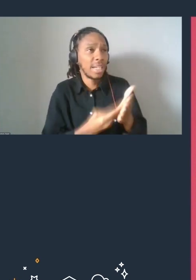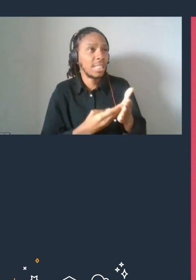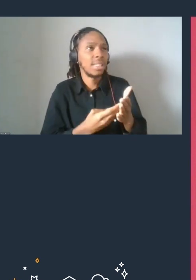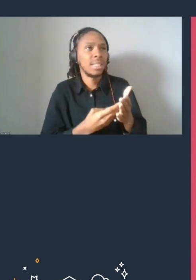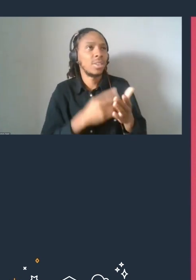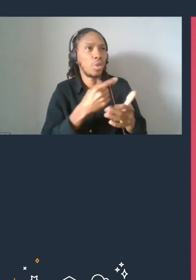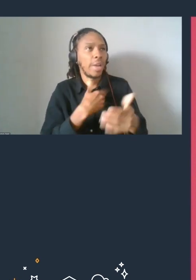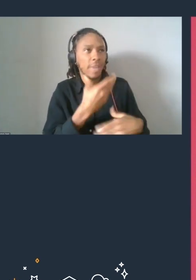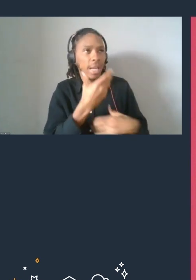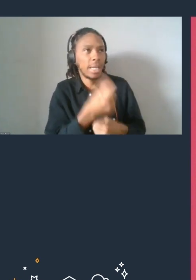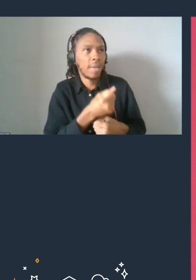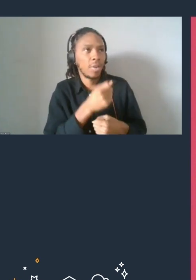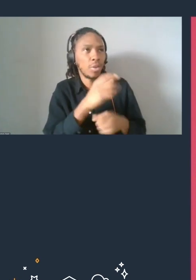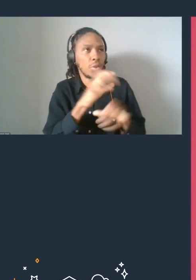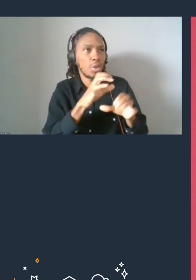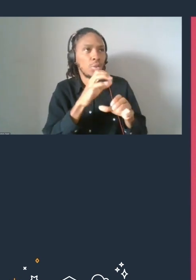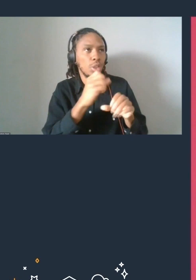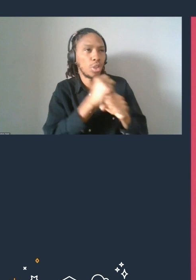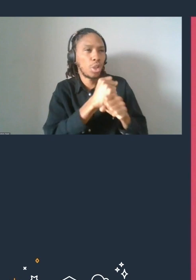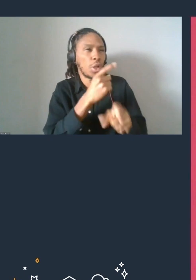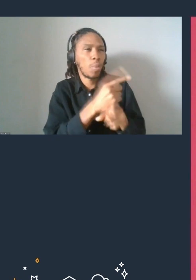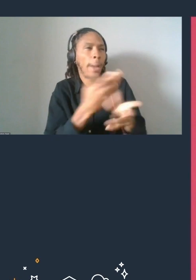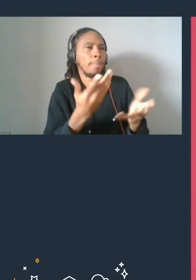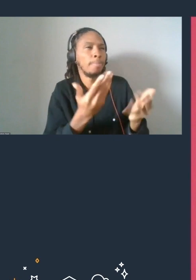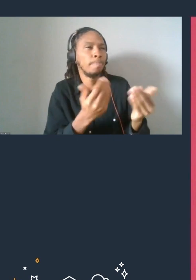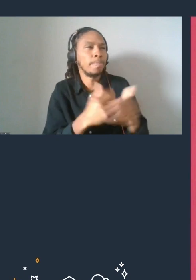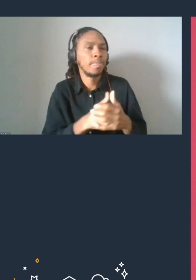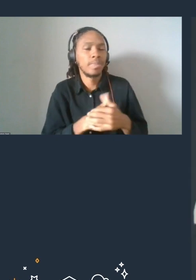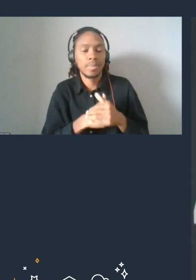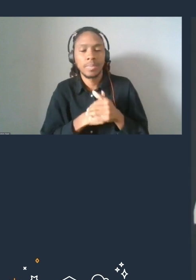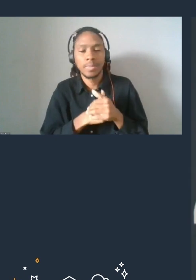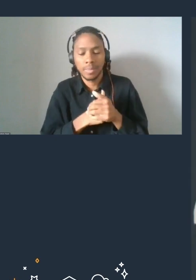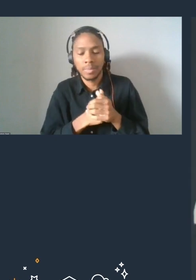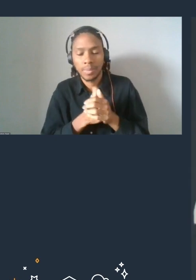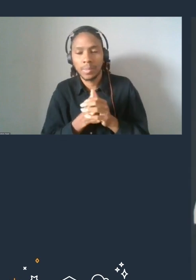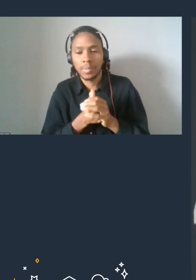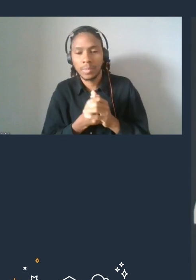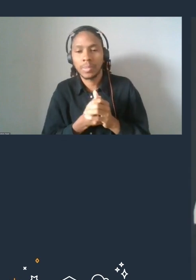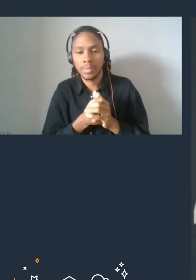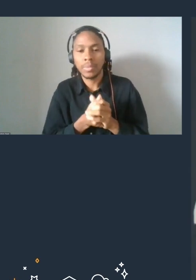that you've done security right in the cloud? Yeah, so really excited about this feature.